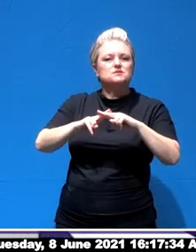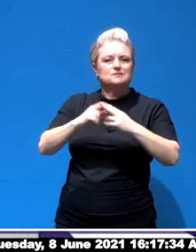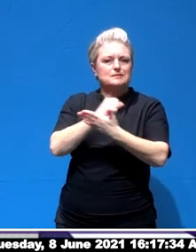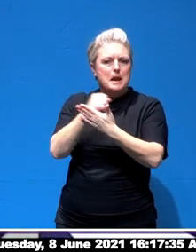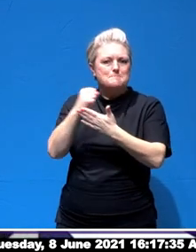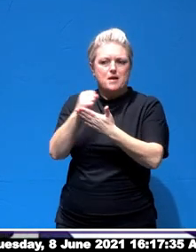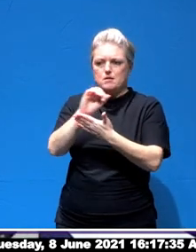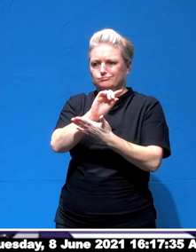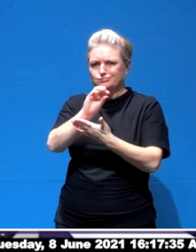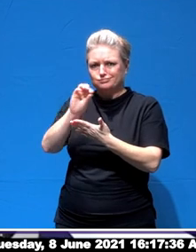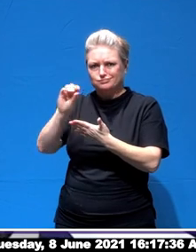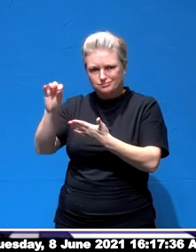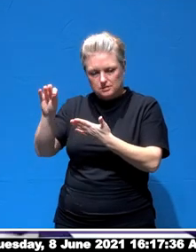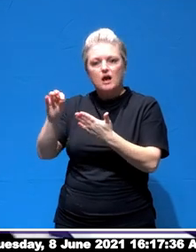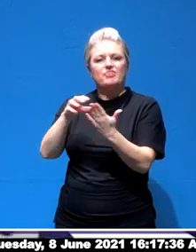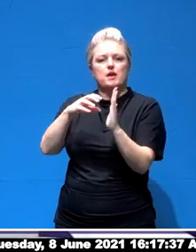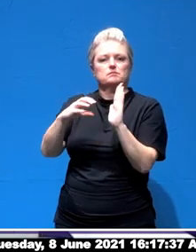And then the following page as well.